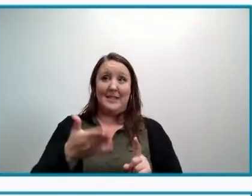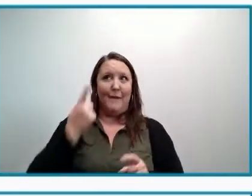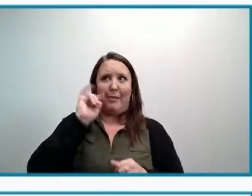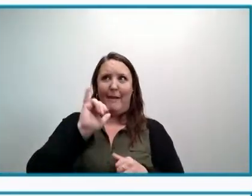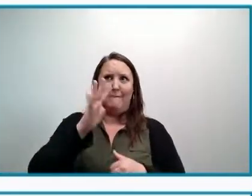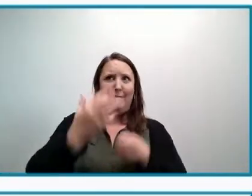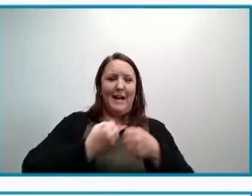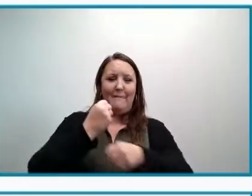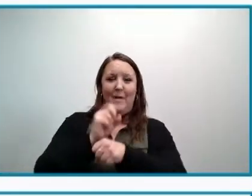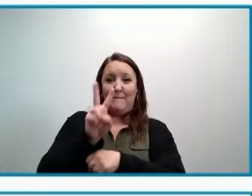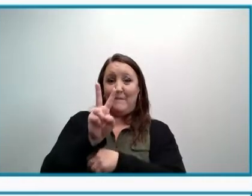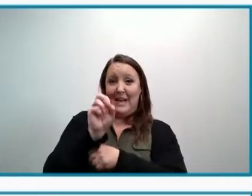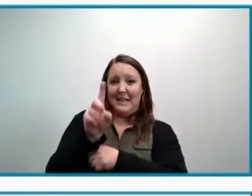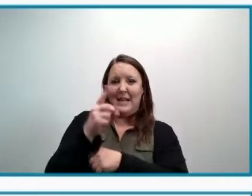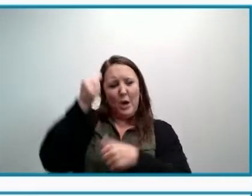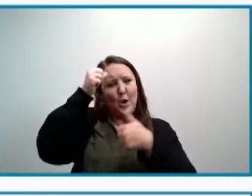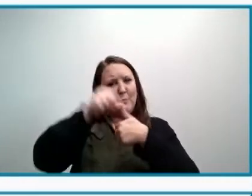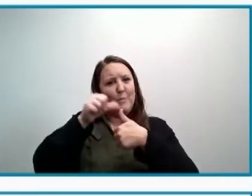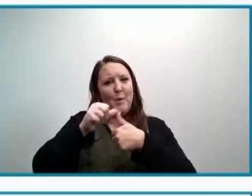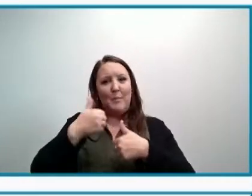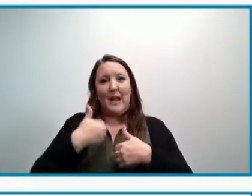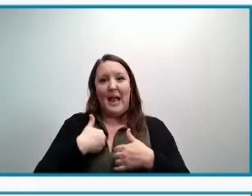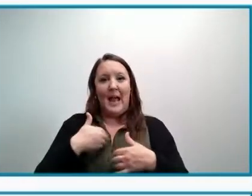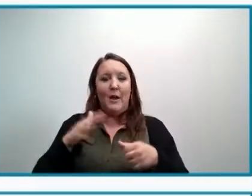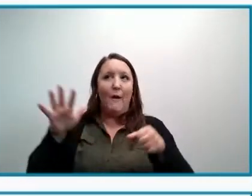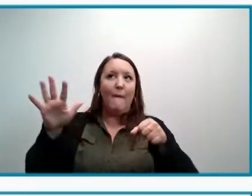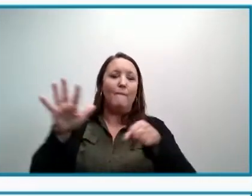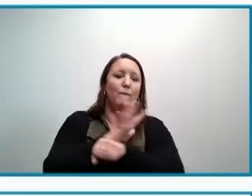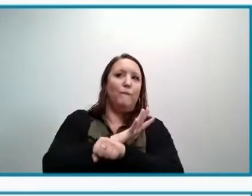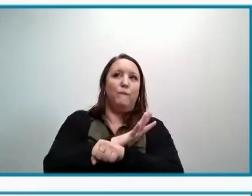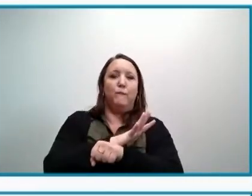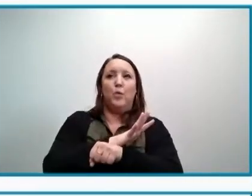and I remember we had like full classes then, you know, uh, when this,